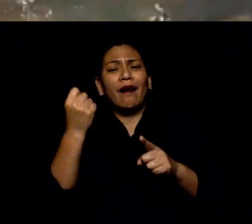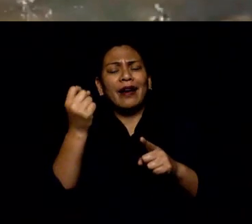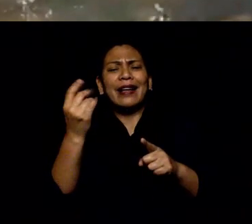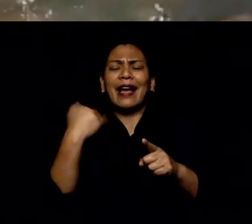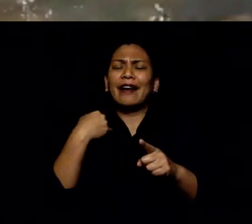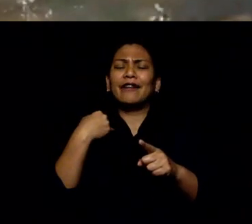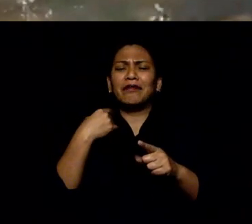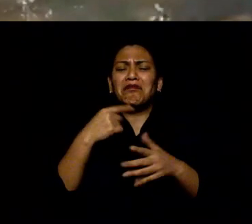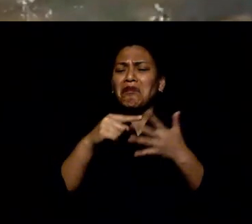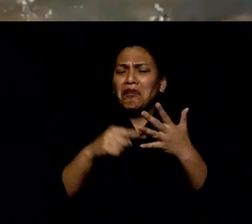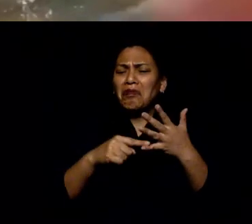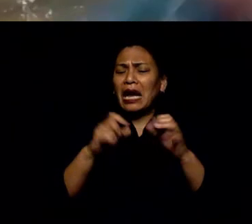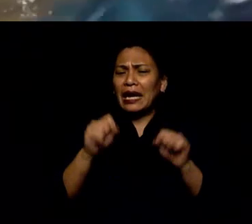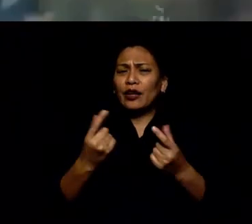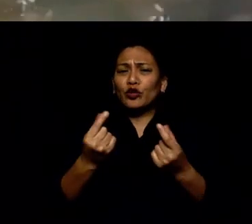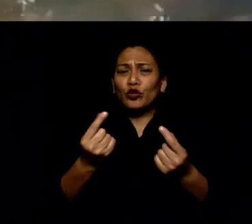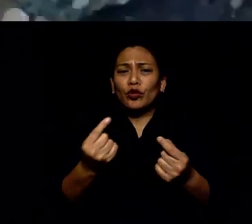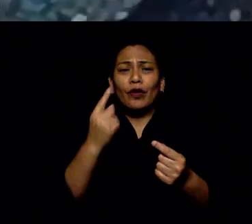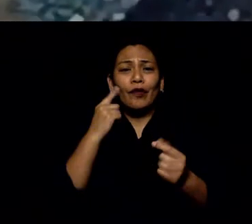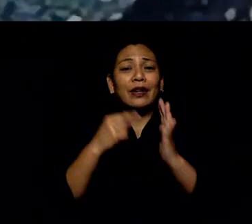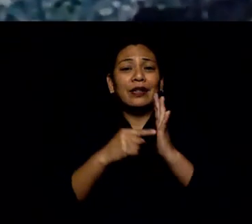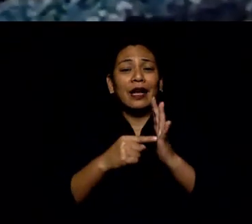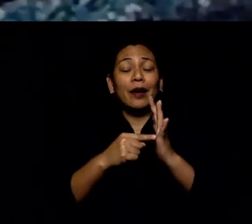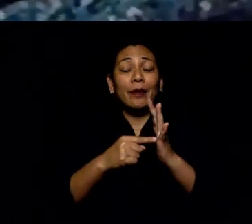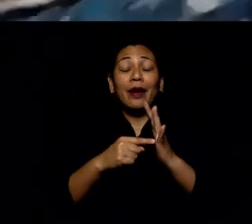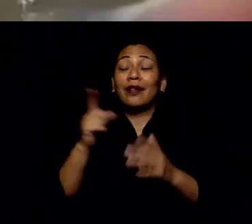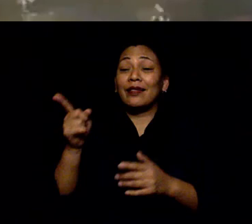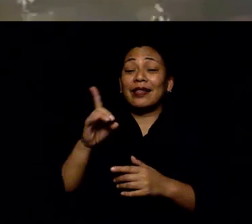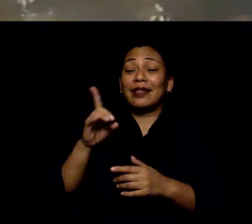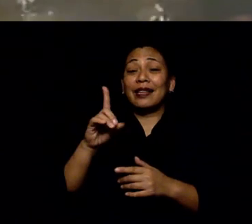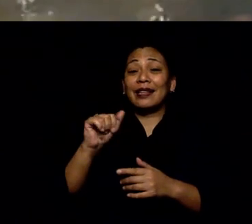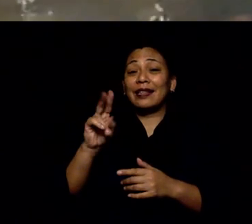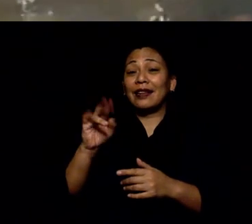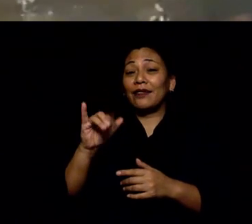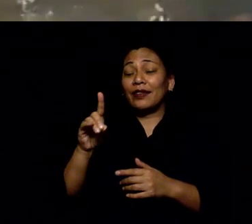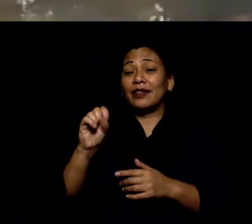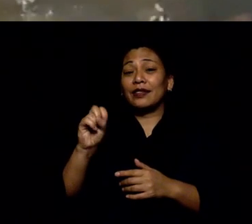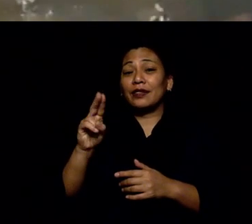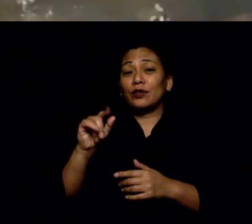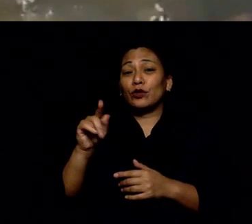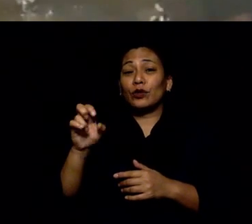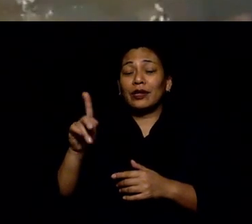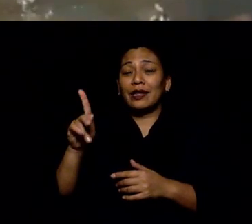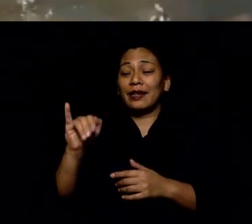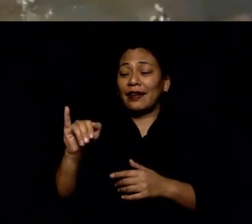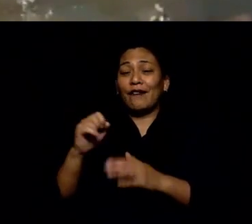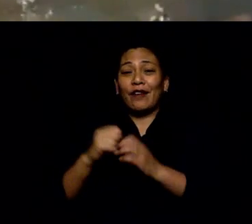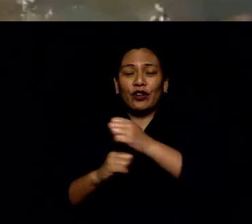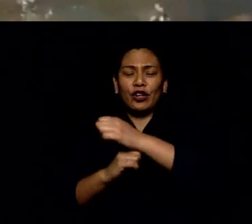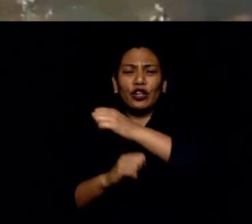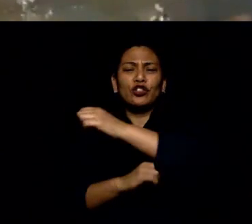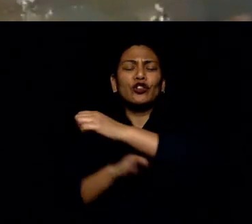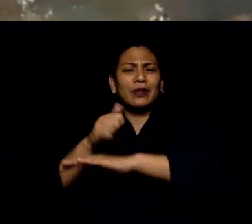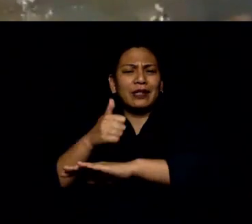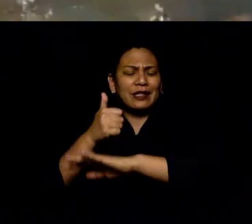For instance, uh, I work at the David Suzuki foundation. We have a four day work week and that's great. It gives us more time to volunteer.